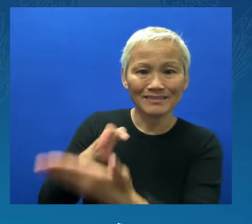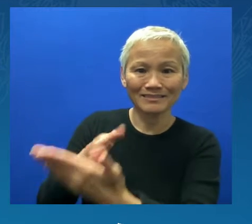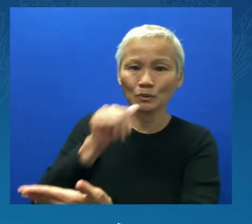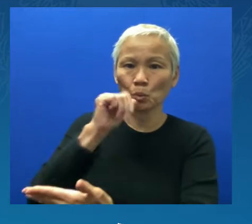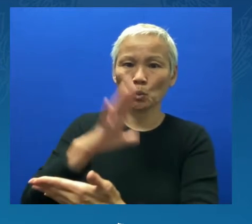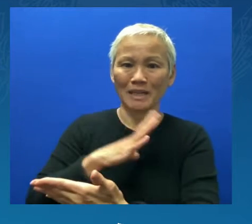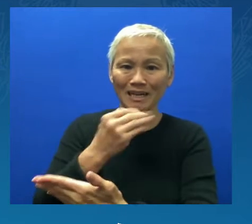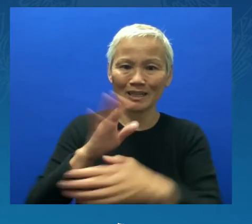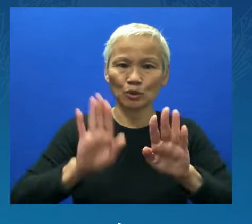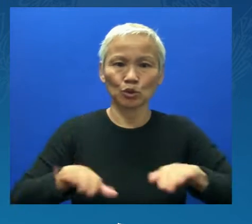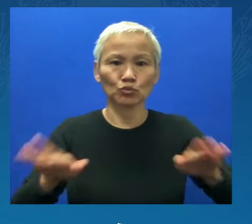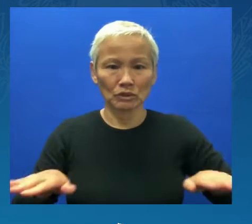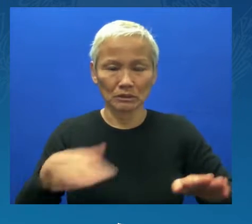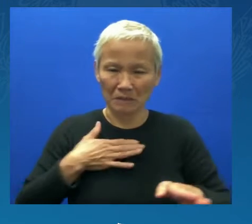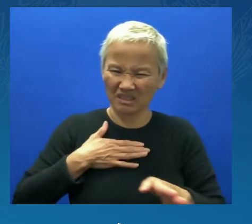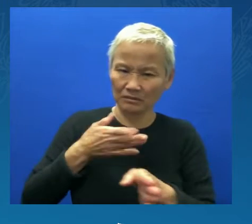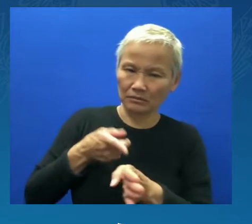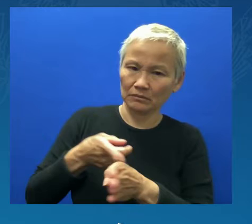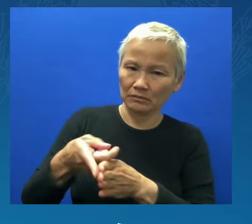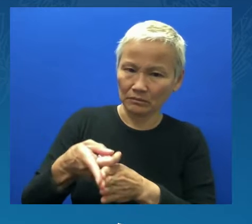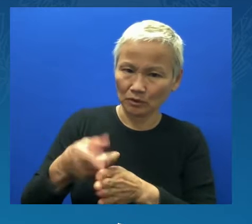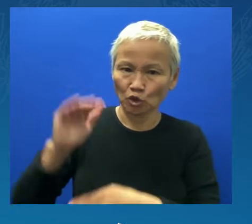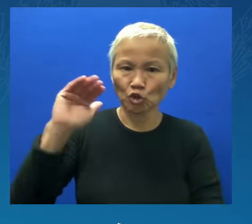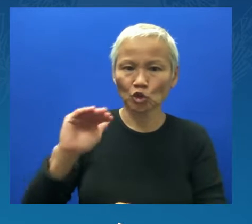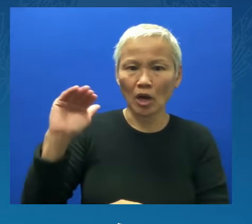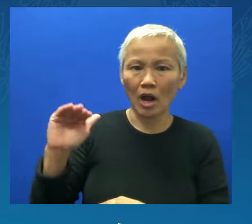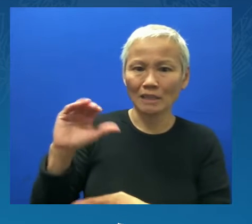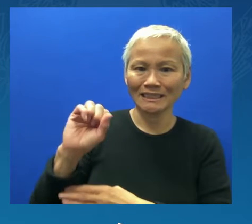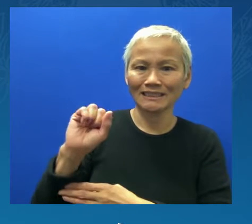The idea, again, that a so-called leader